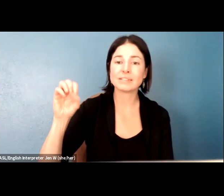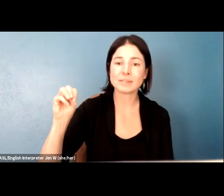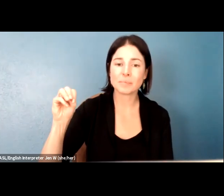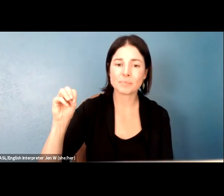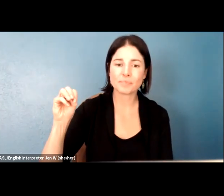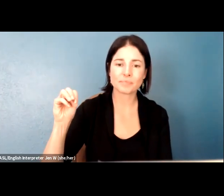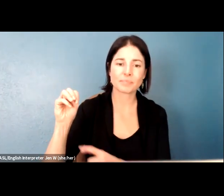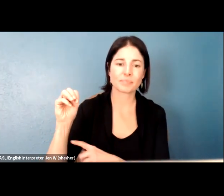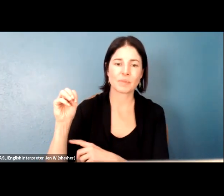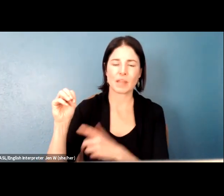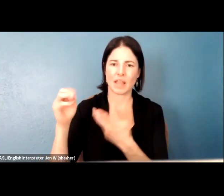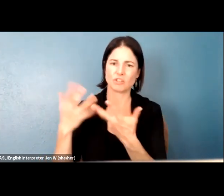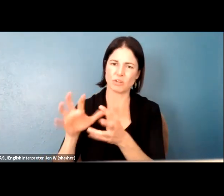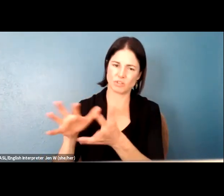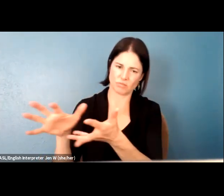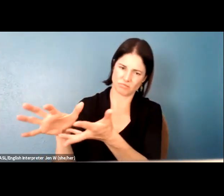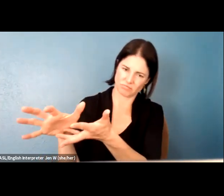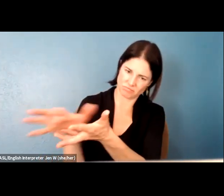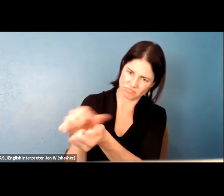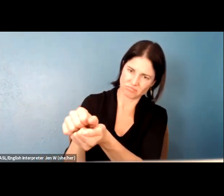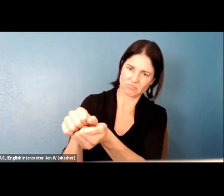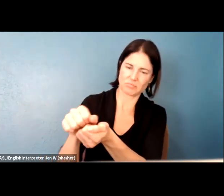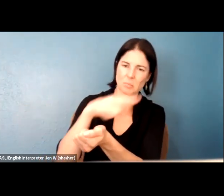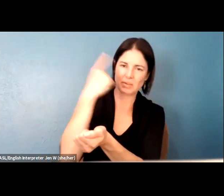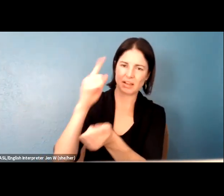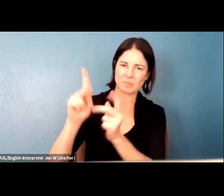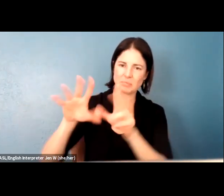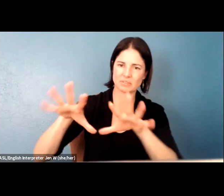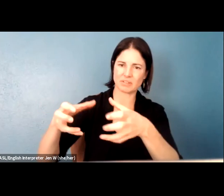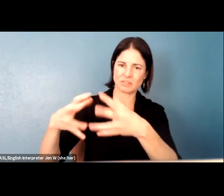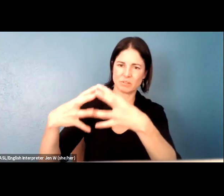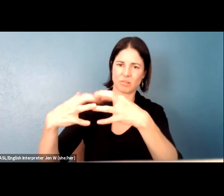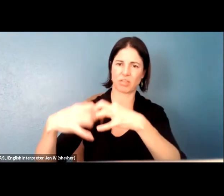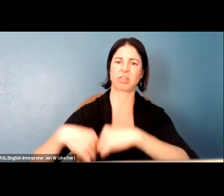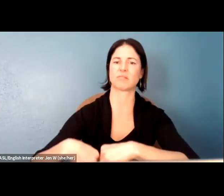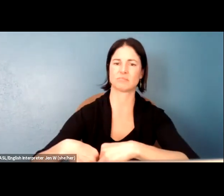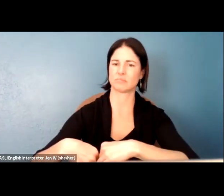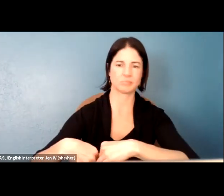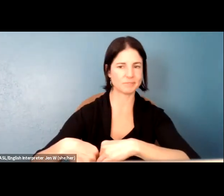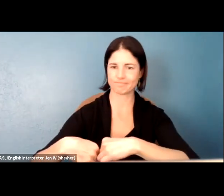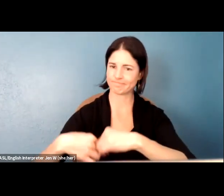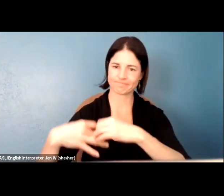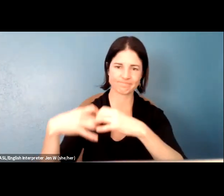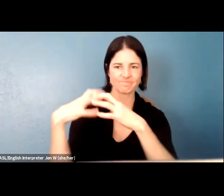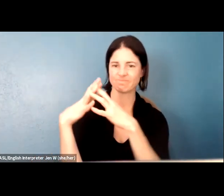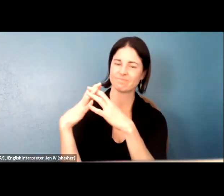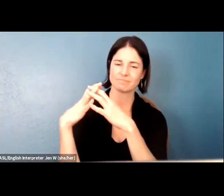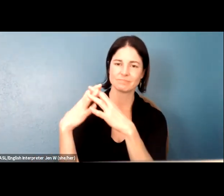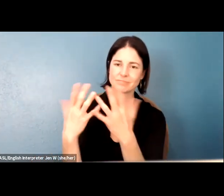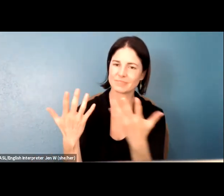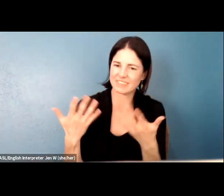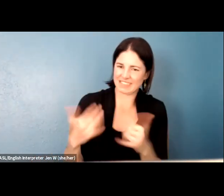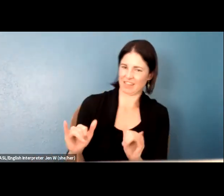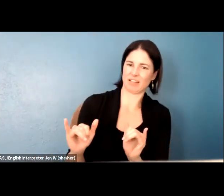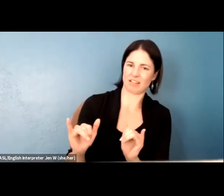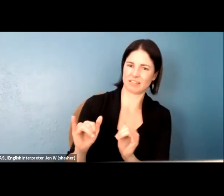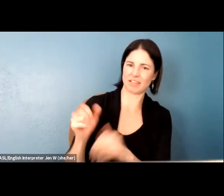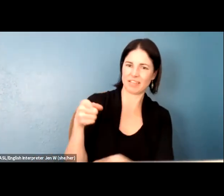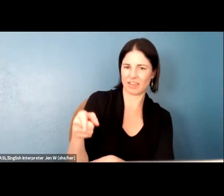collapse blackness into fungible chattel and it has failed for